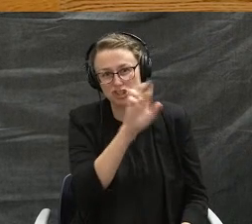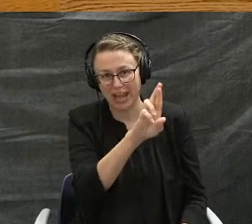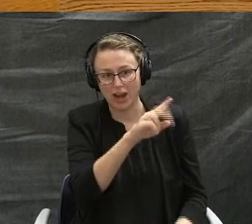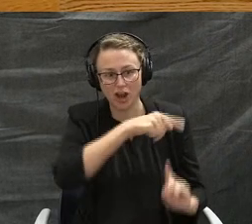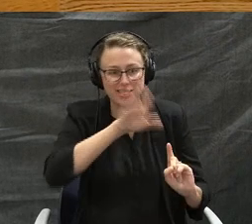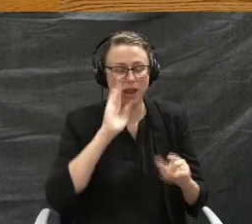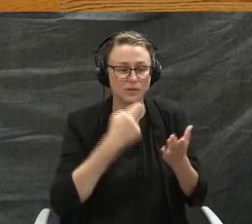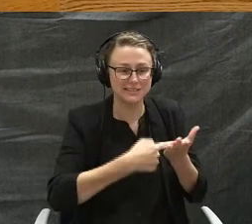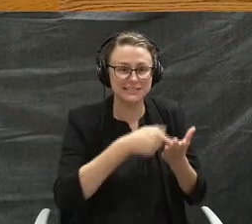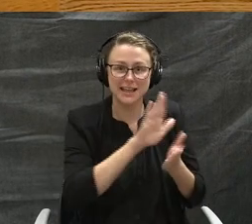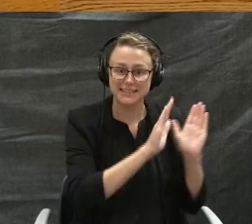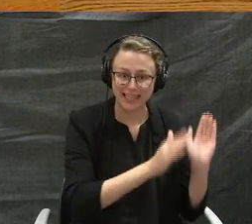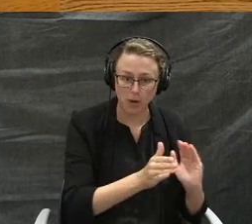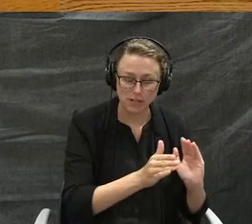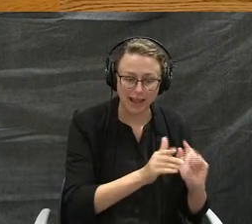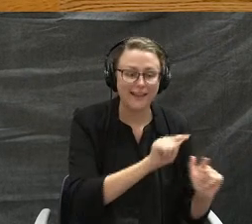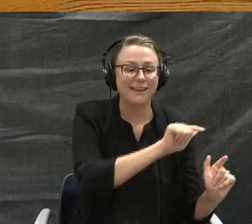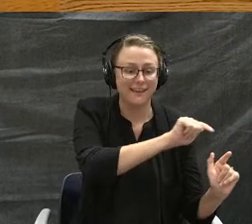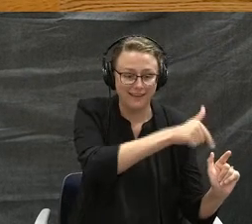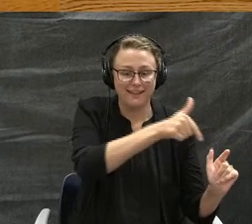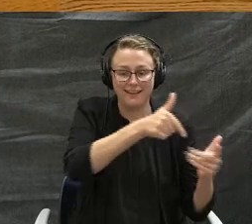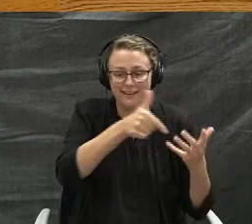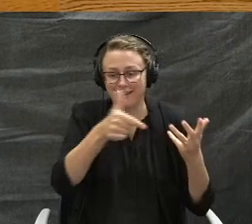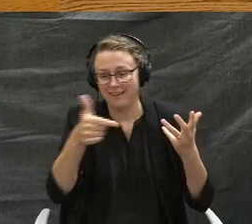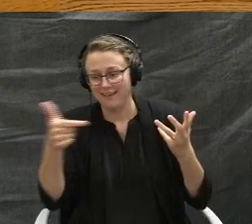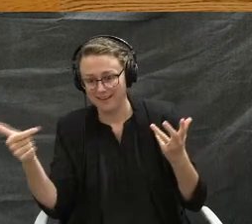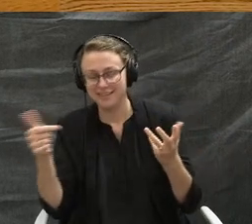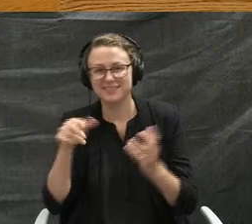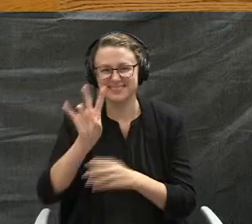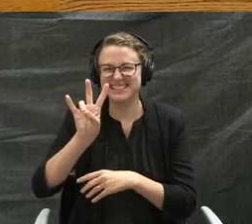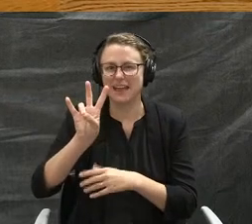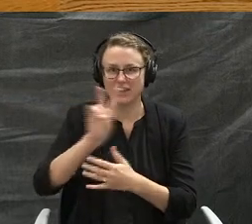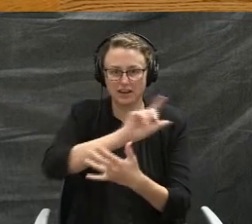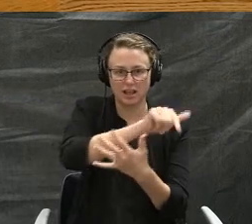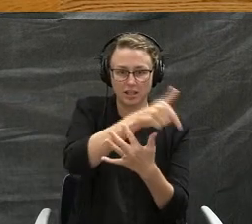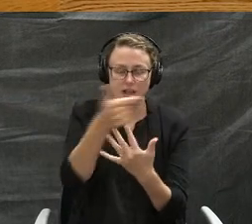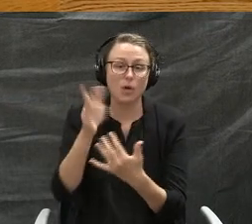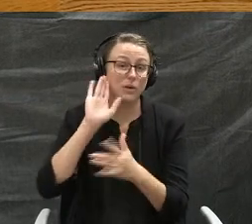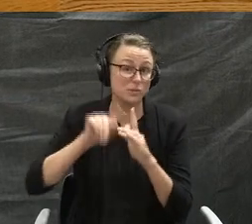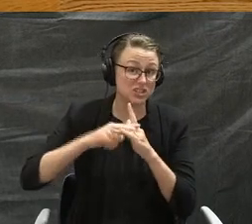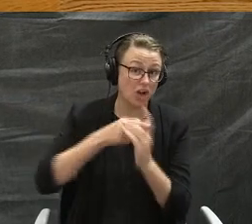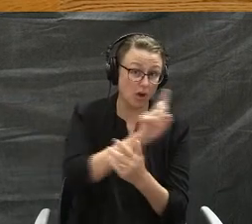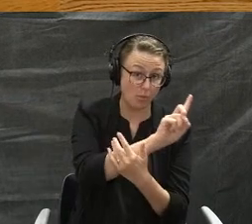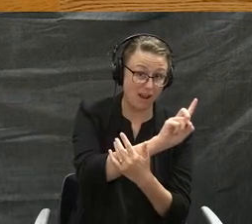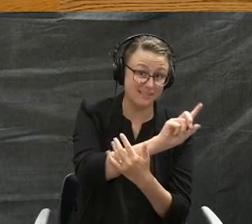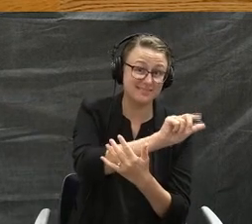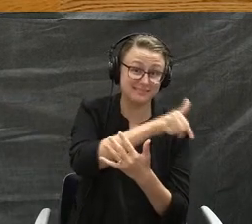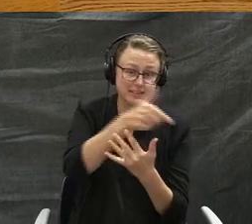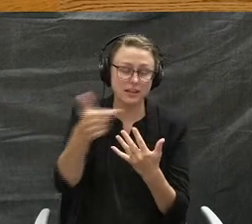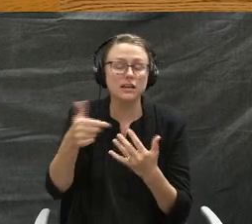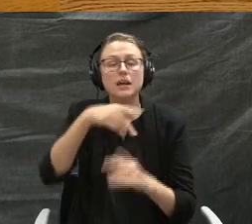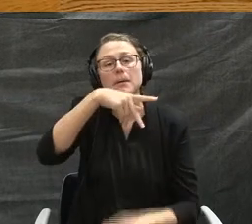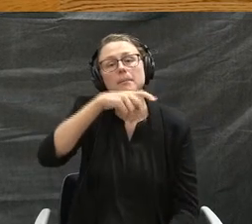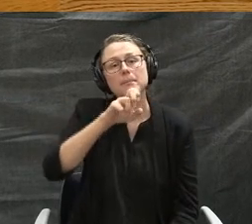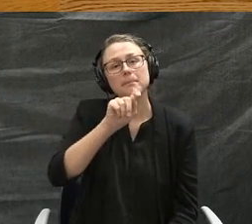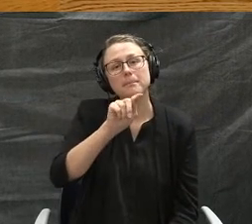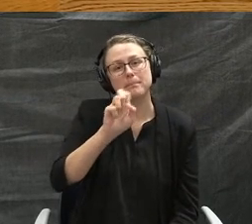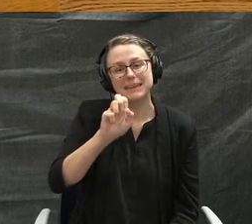through in the order in which the options are numbered. Will start with Pete Dimmitt. Huzar element are extremely or middle